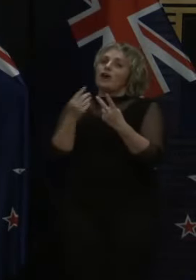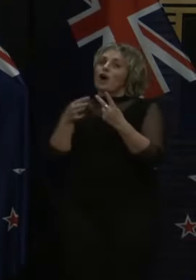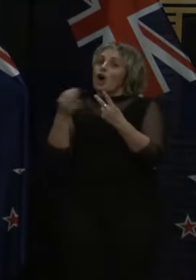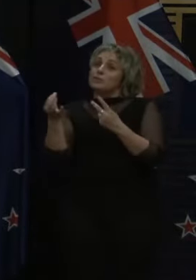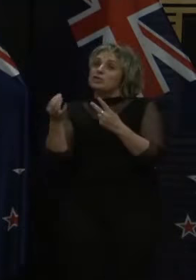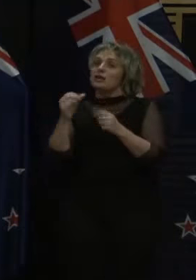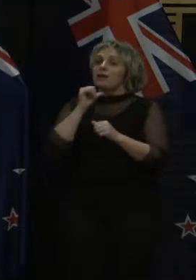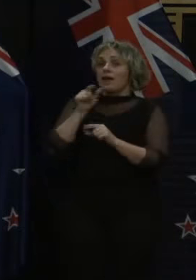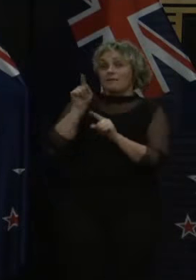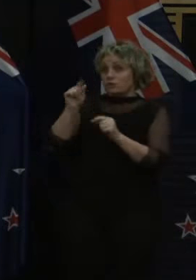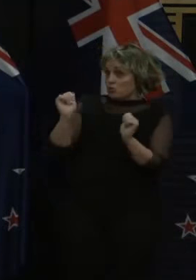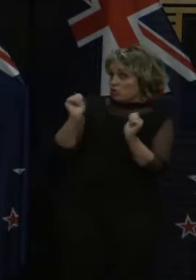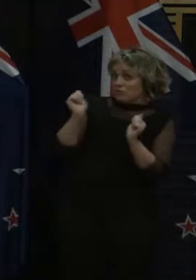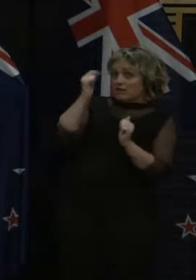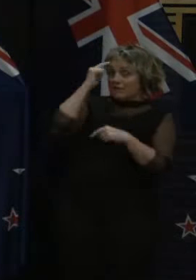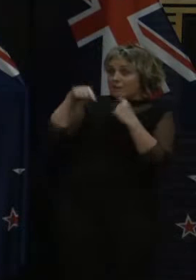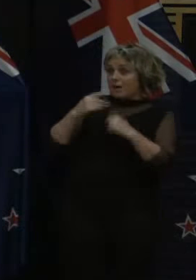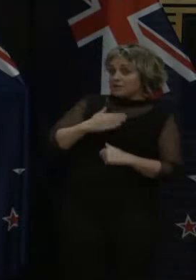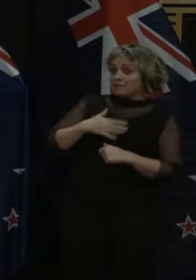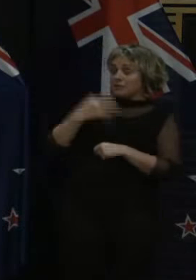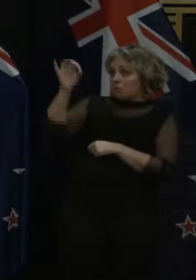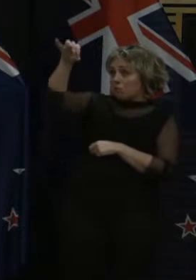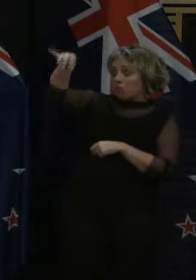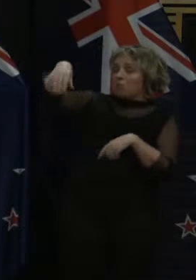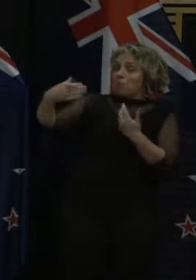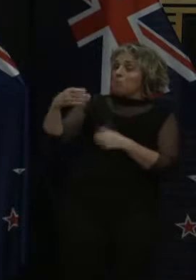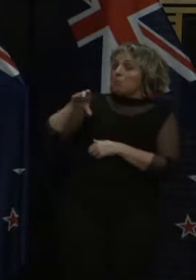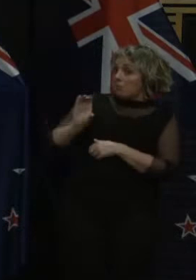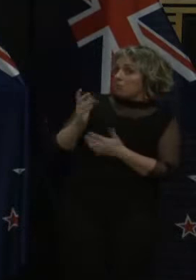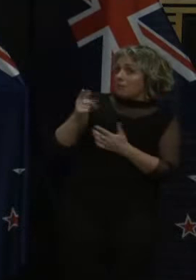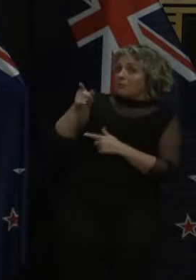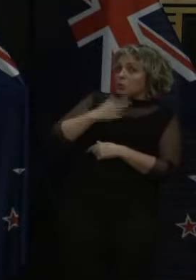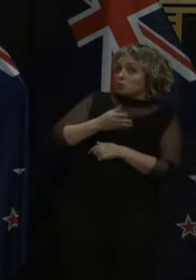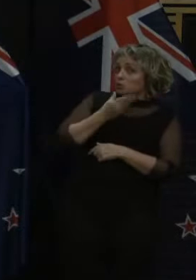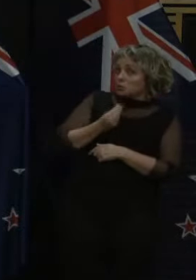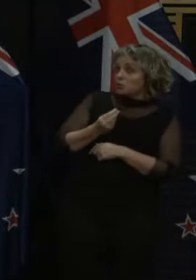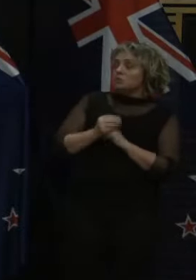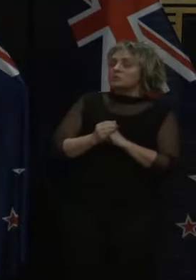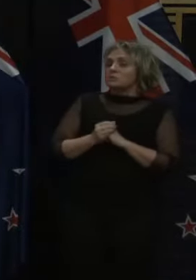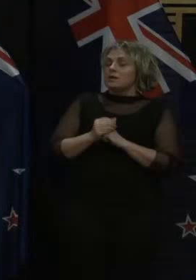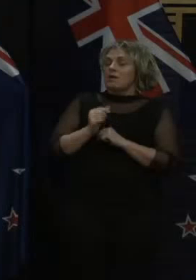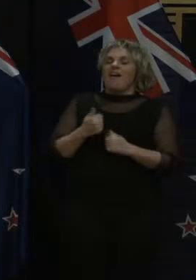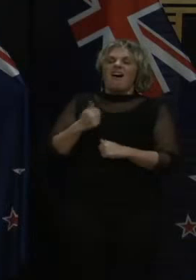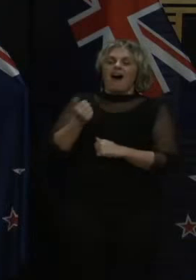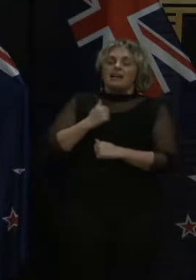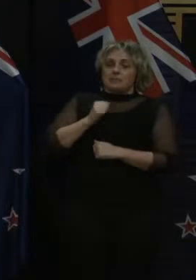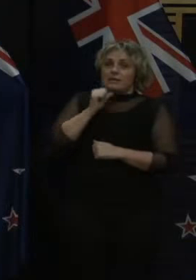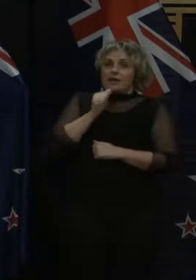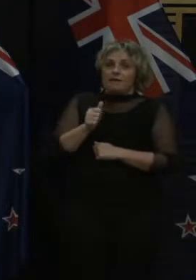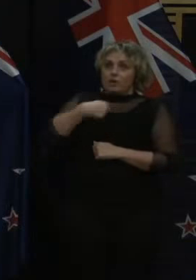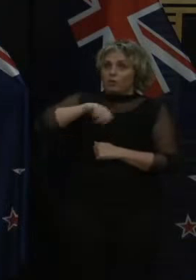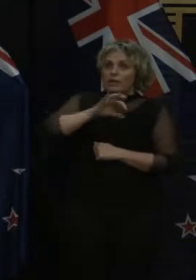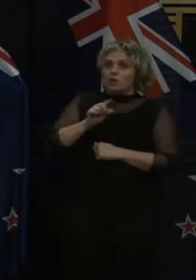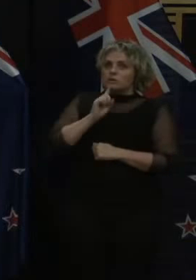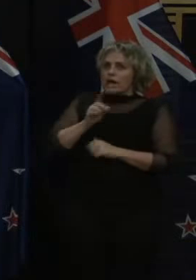tangy inERIKA:? >> There are conversations going on about having their own tool for an